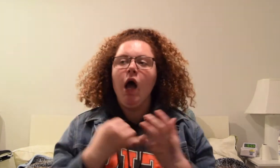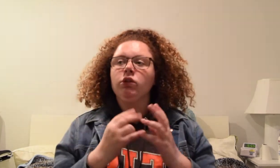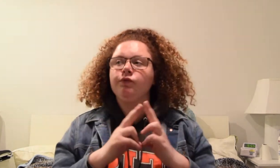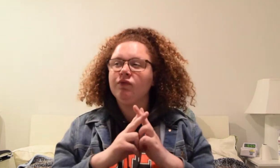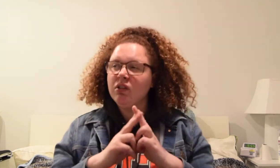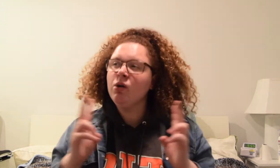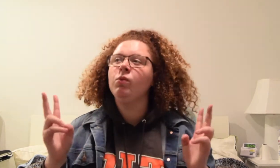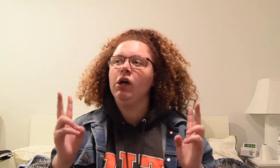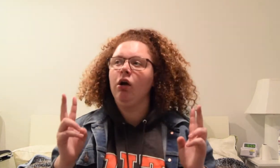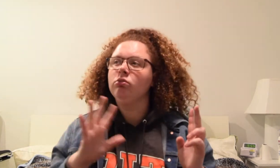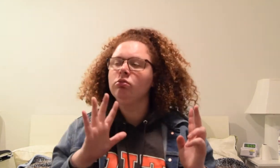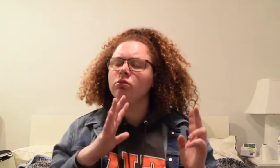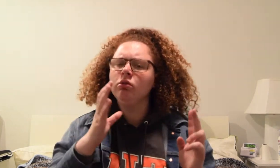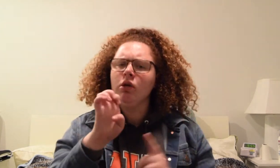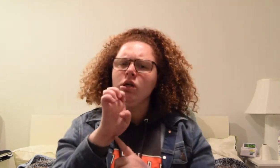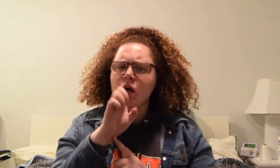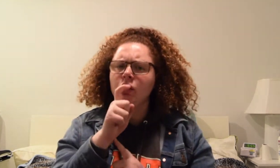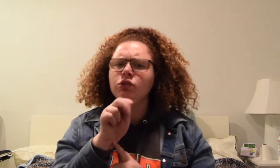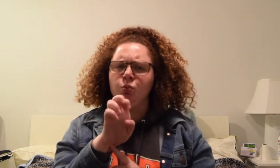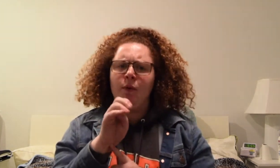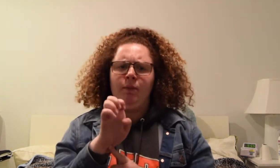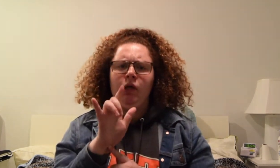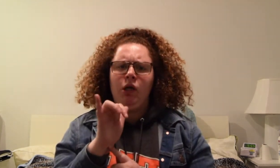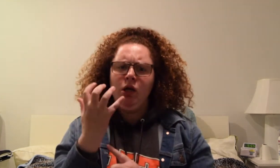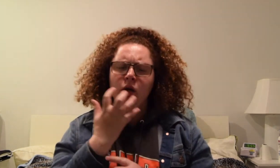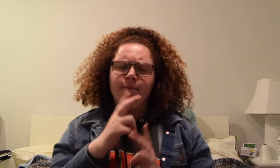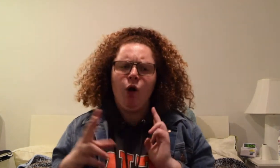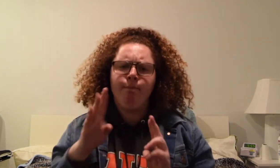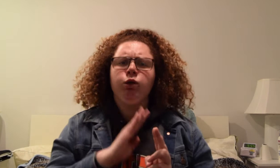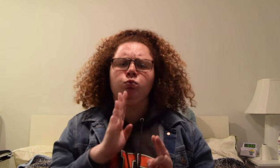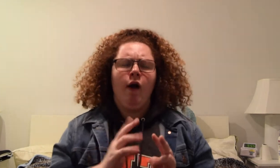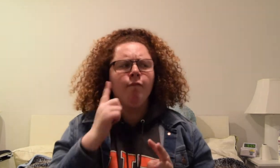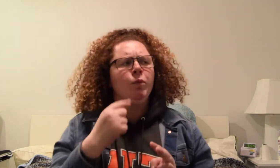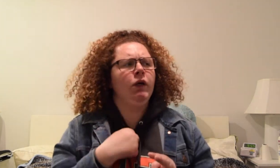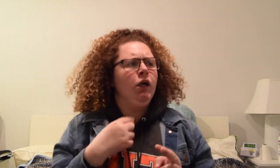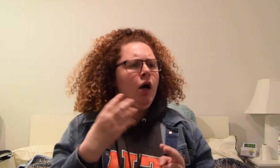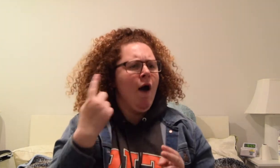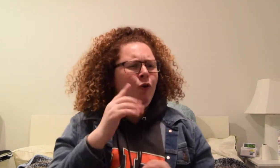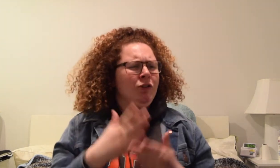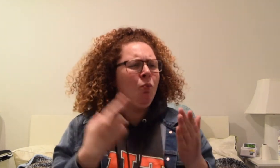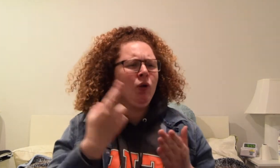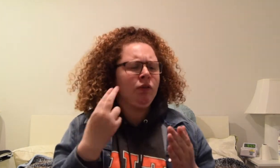It's very... Extremely frustrating for me and for some reason